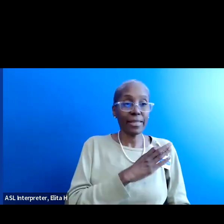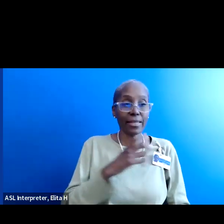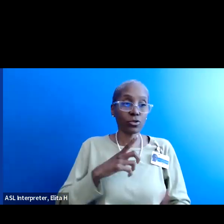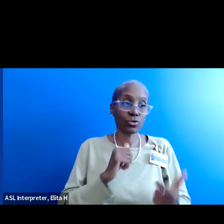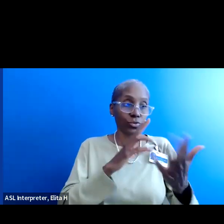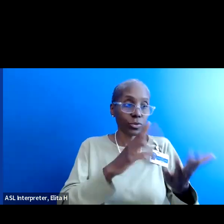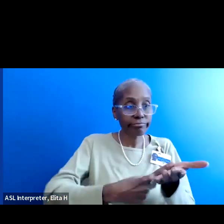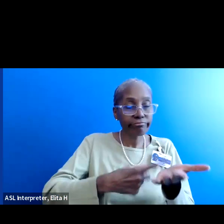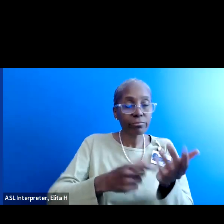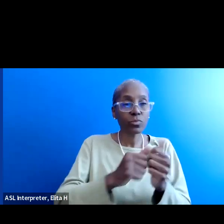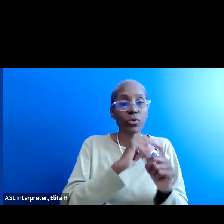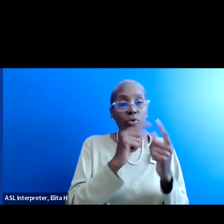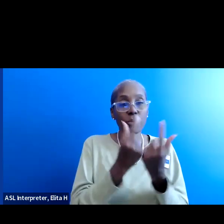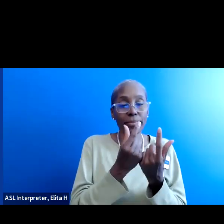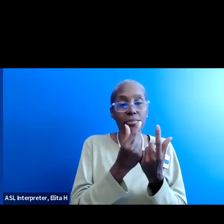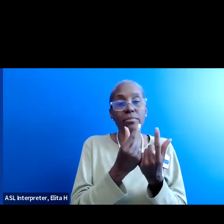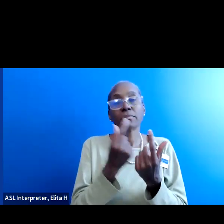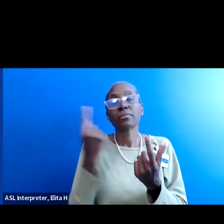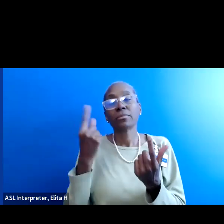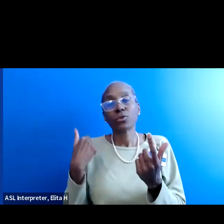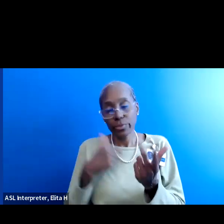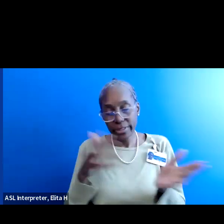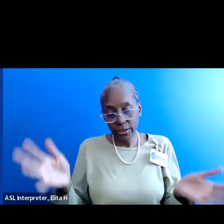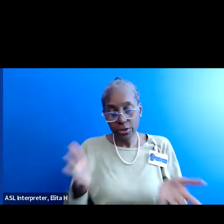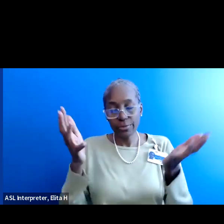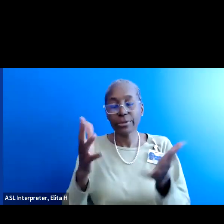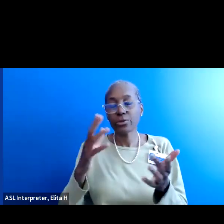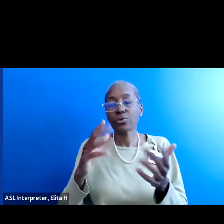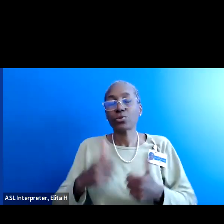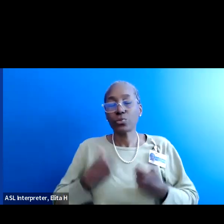This is something we encourage residents that are hesitant to come forward to